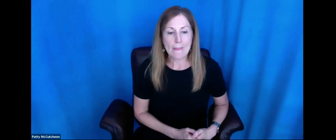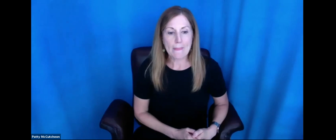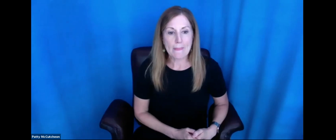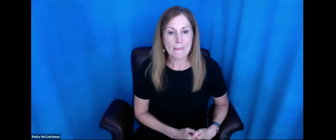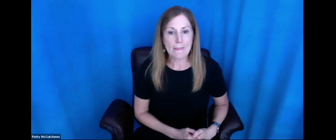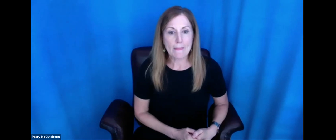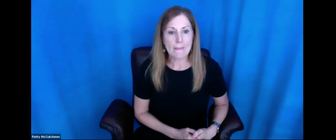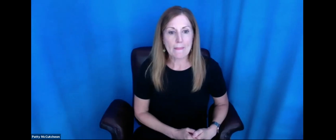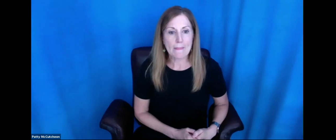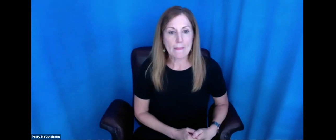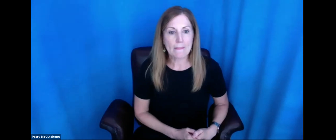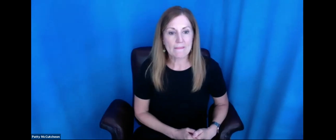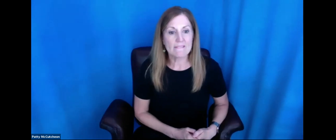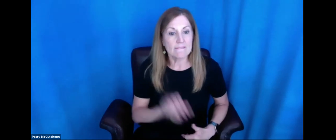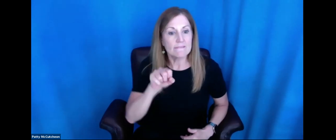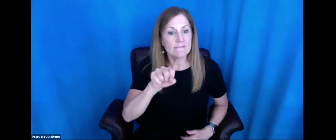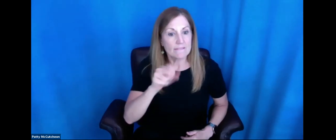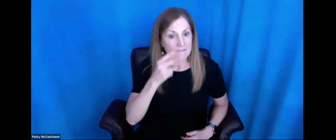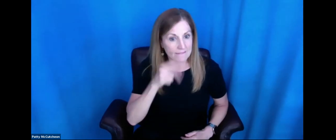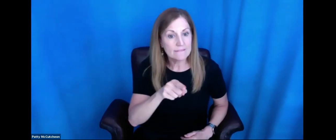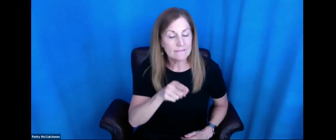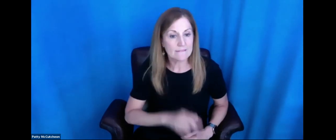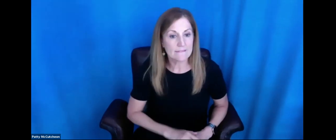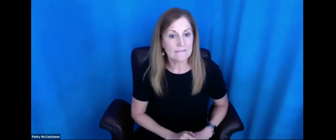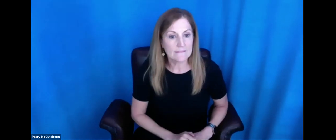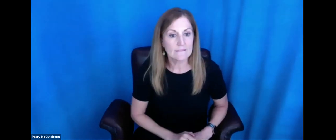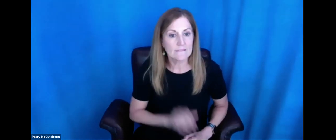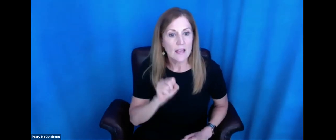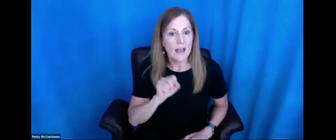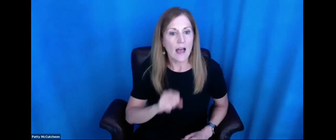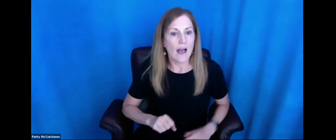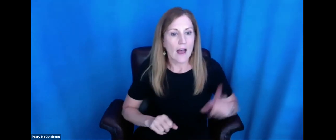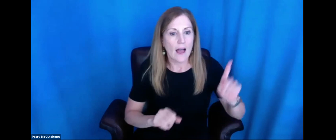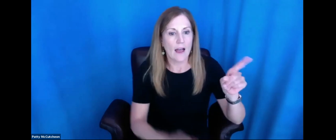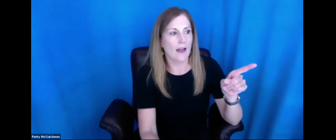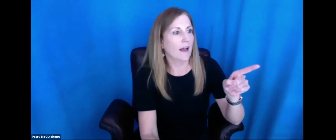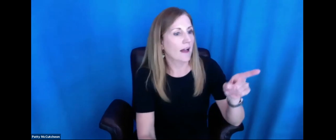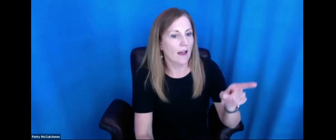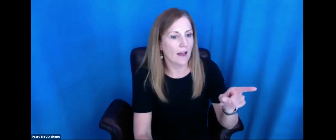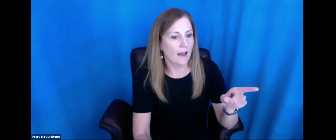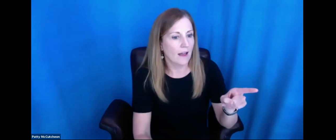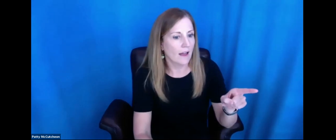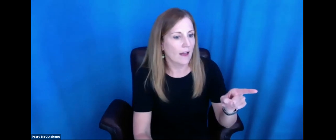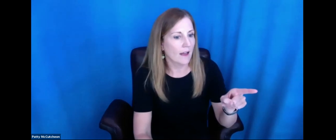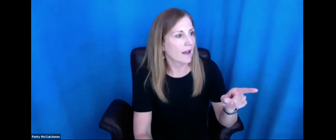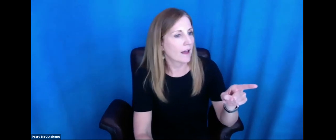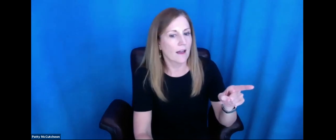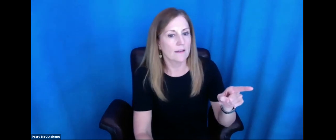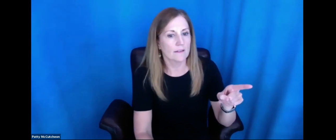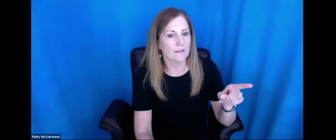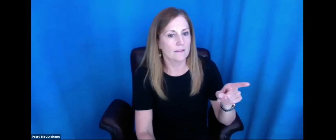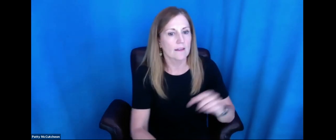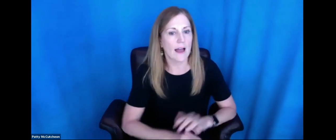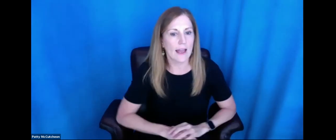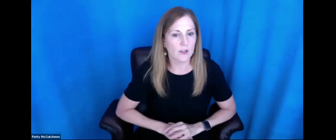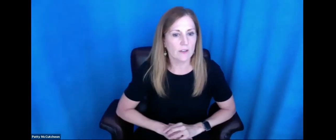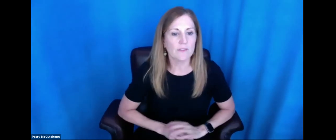Yep, we answered that one.